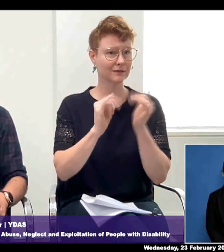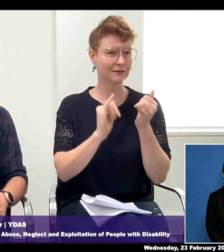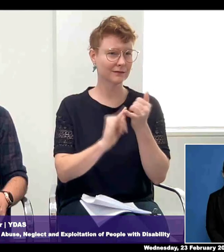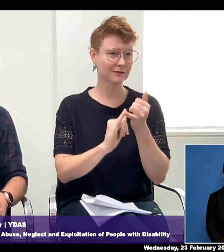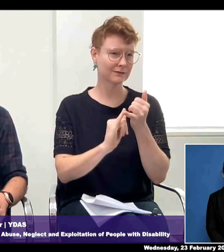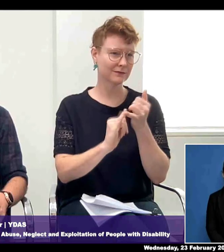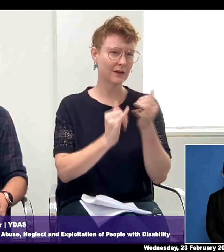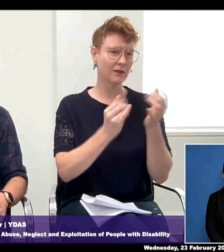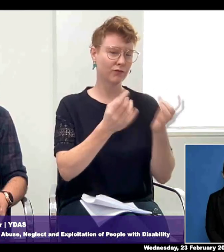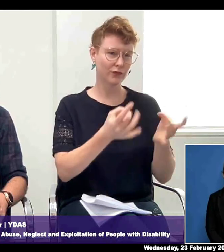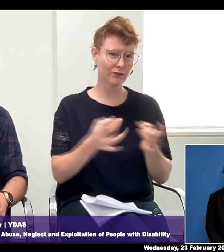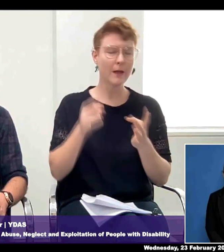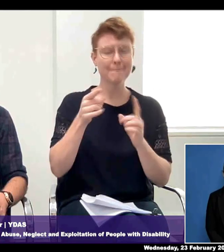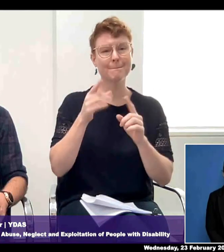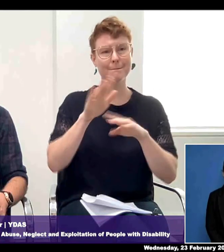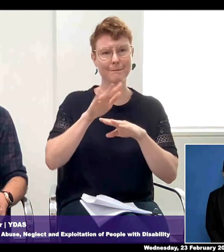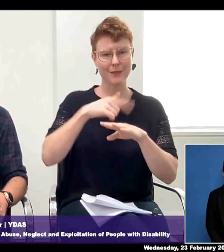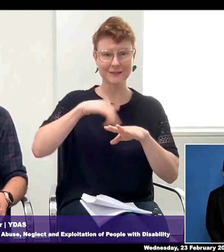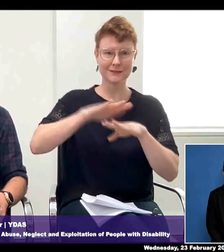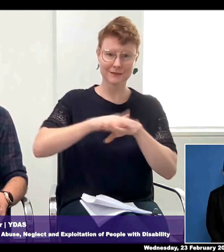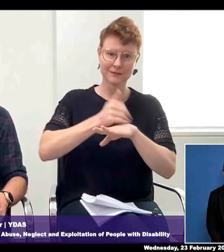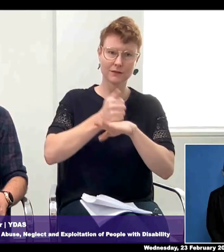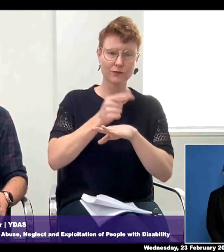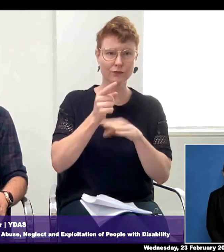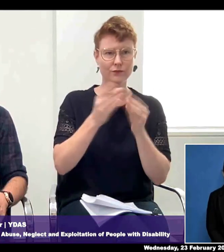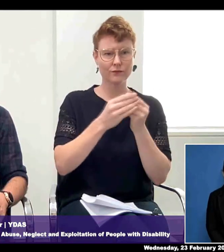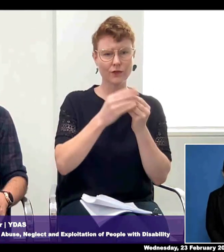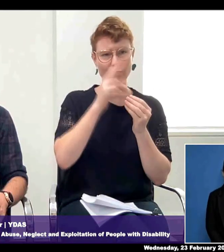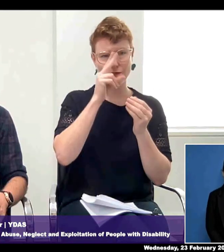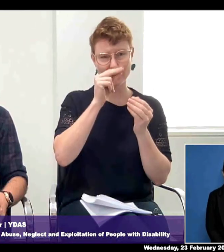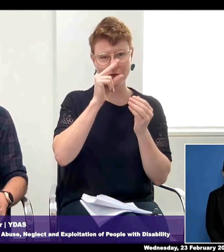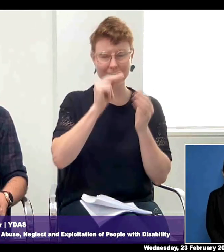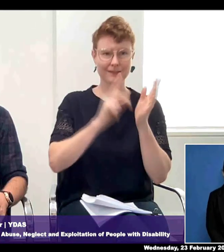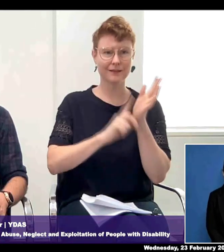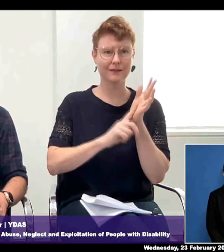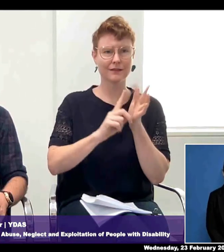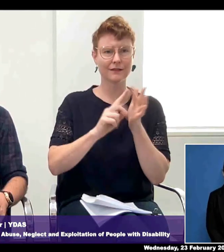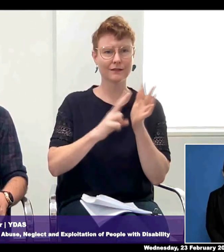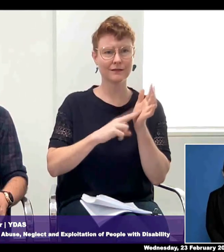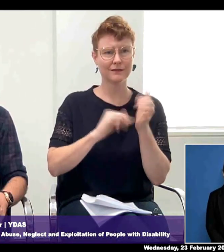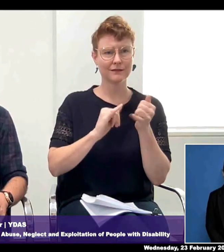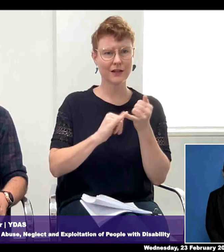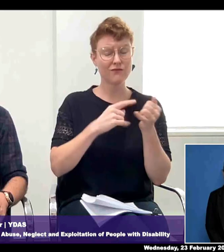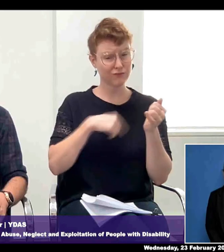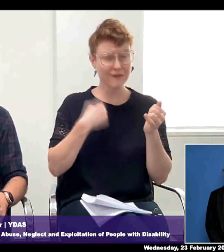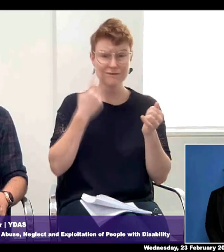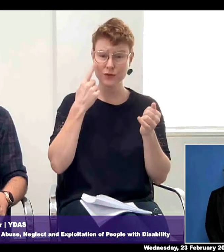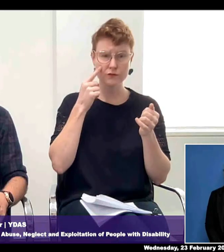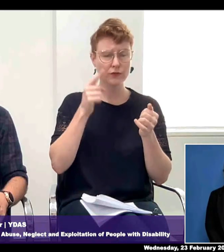education, the NDIS - transitioning to that and preparing for that.